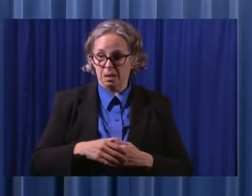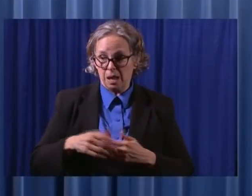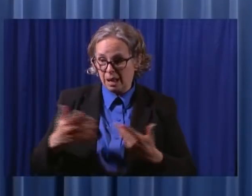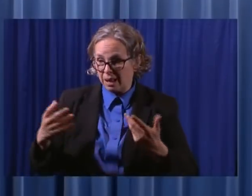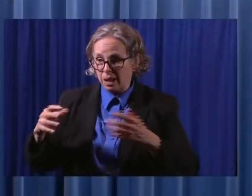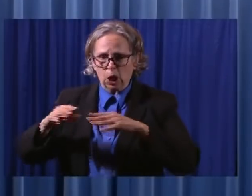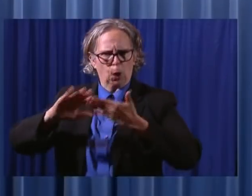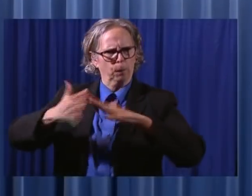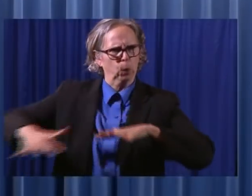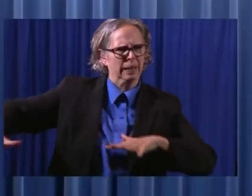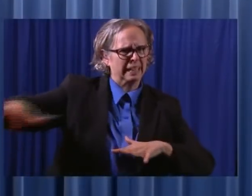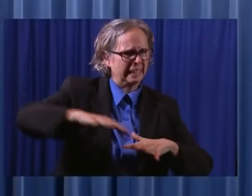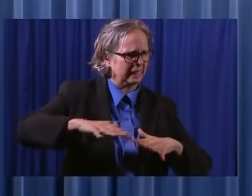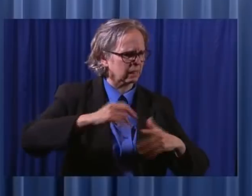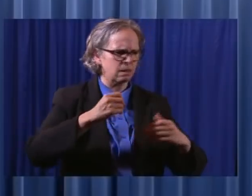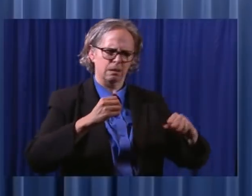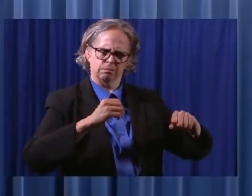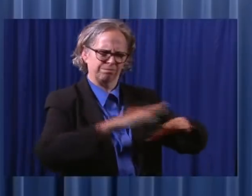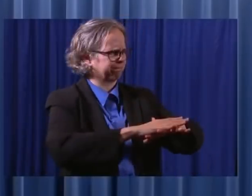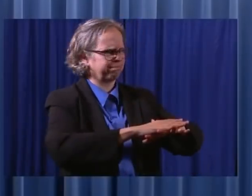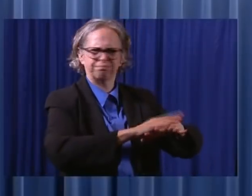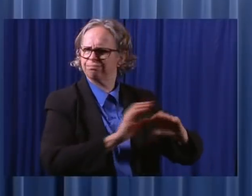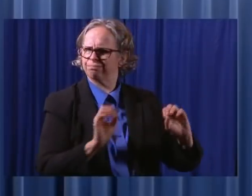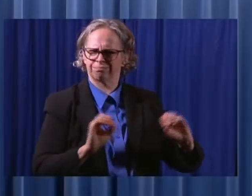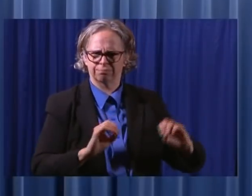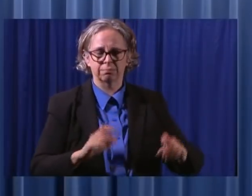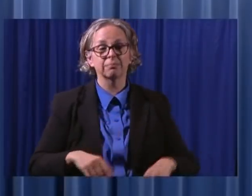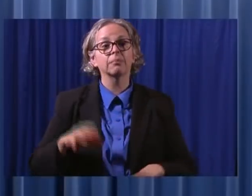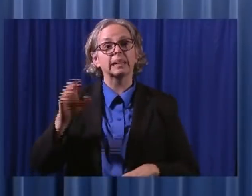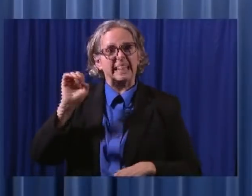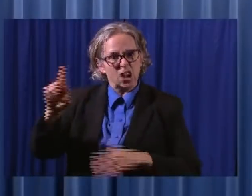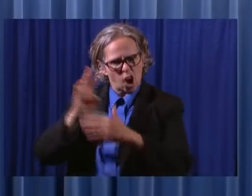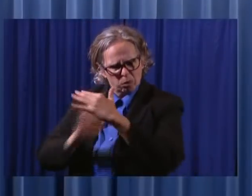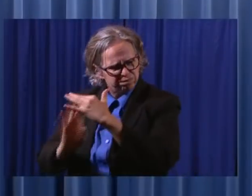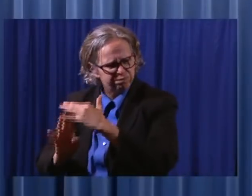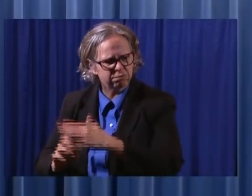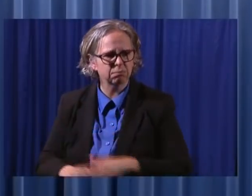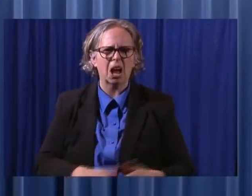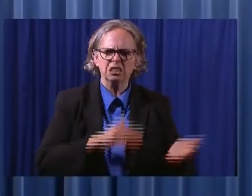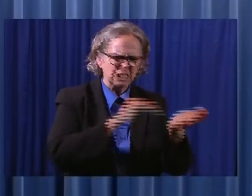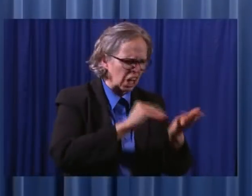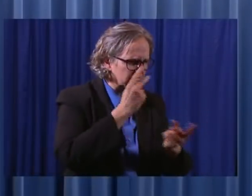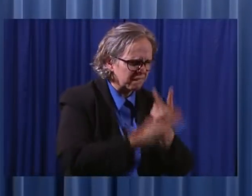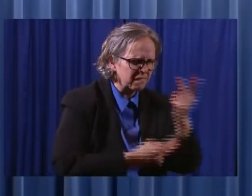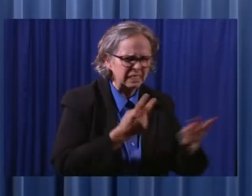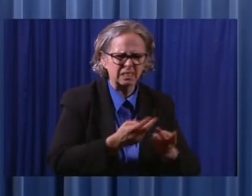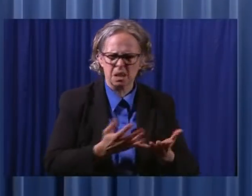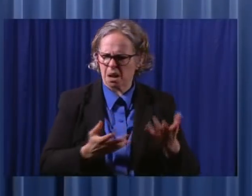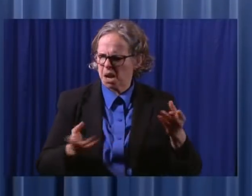NEW CASES PER CAPITA. SECOND, SUSTAINED INCREASE IN CASES. THREE, PROPORTION OF CASES THAT